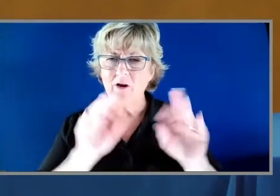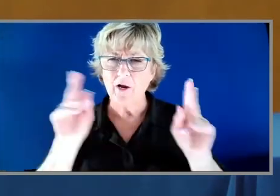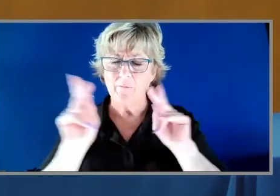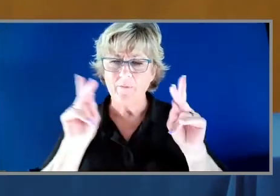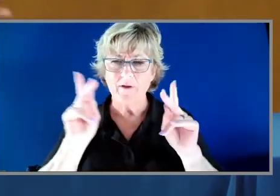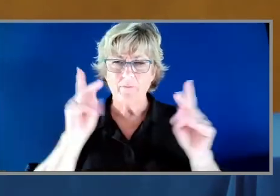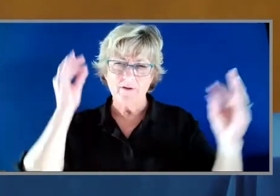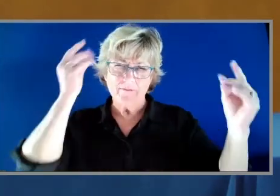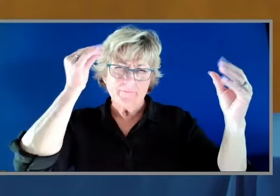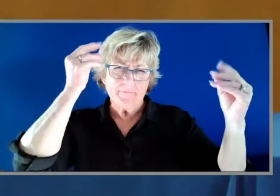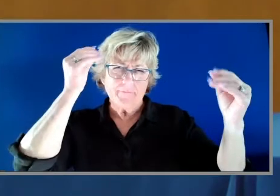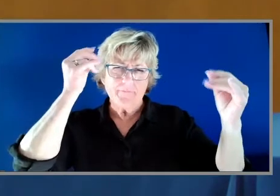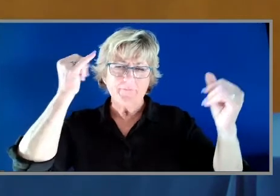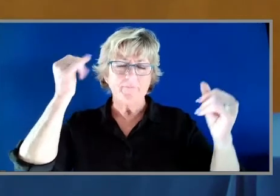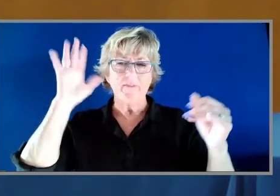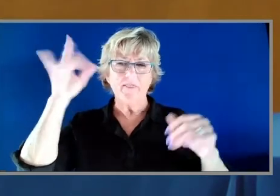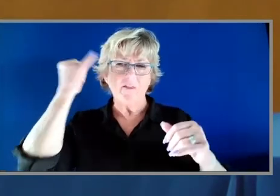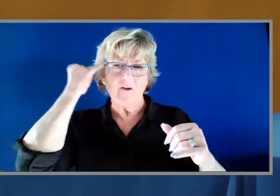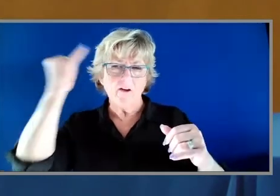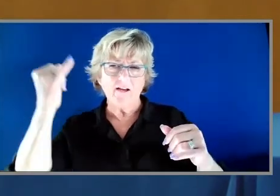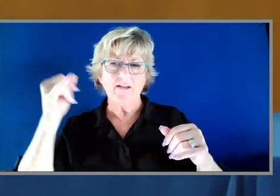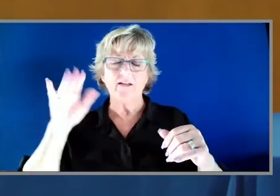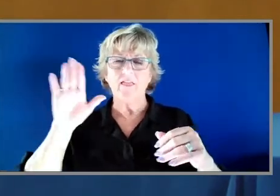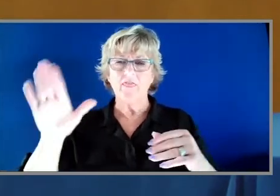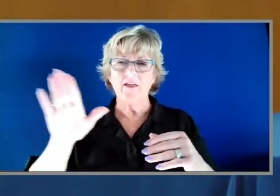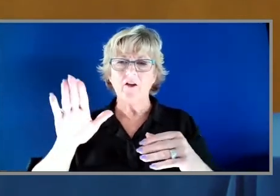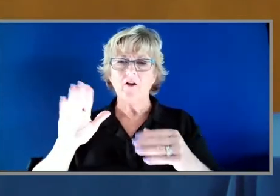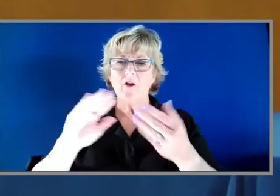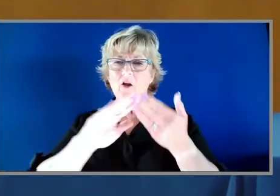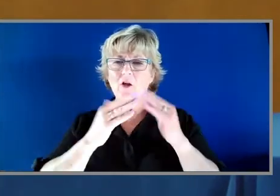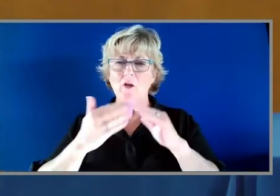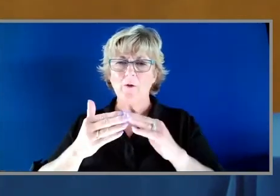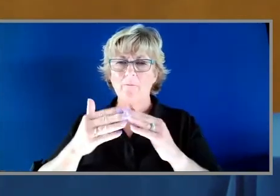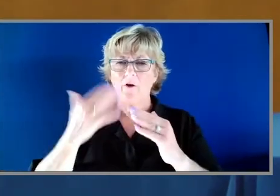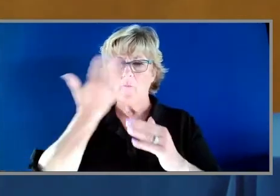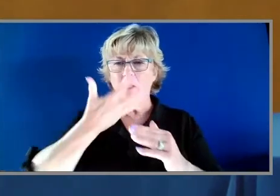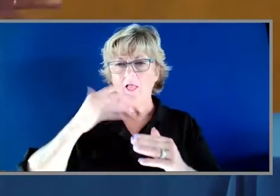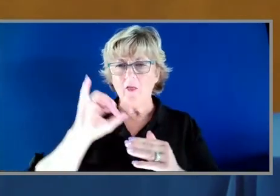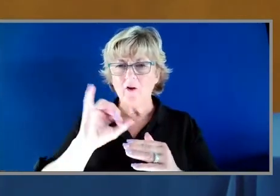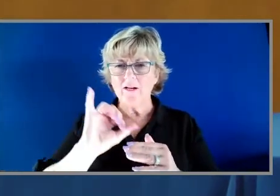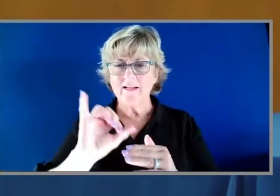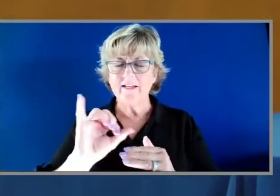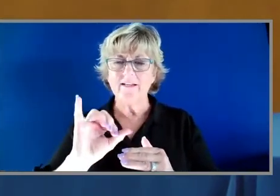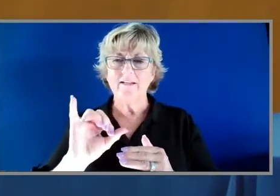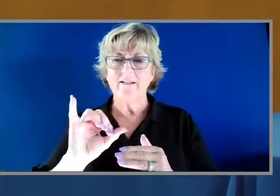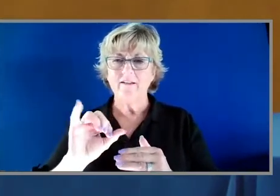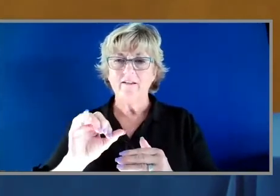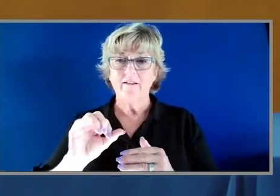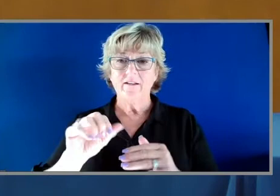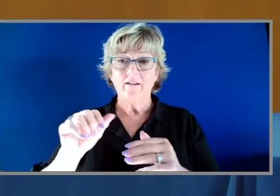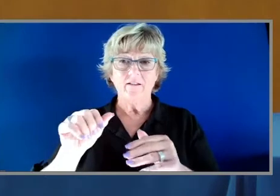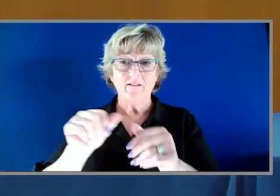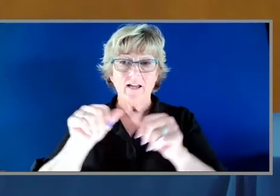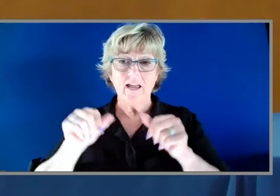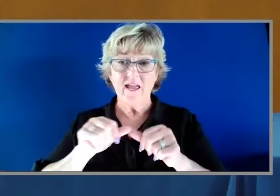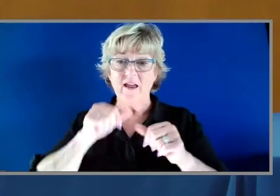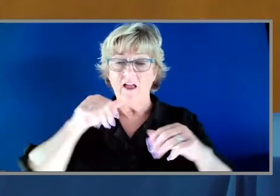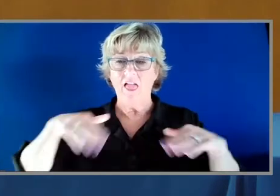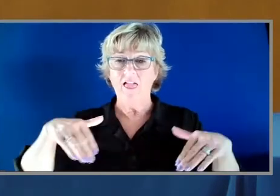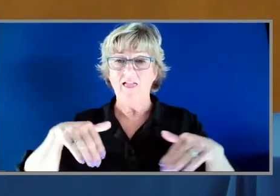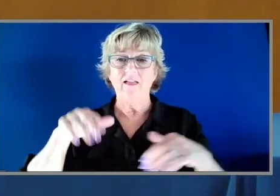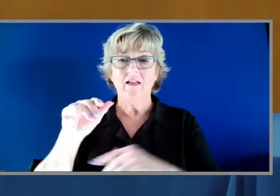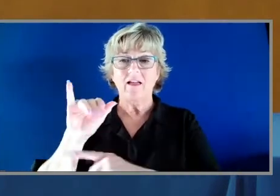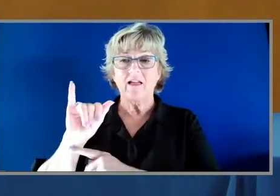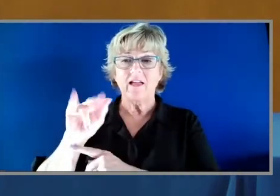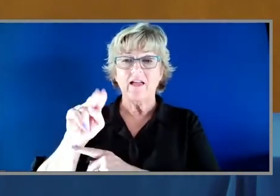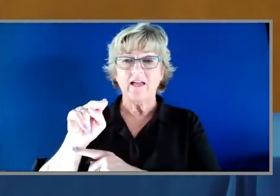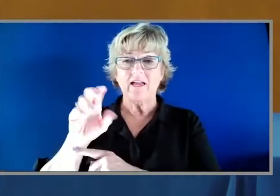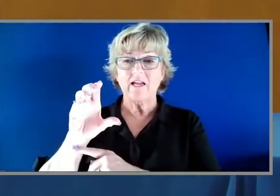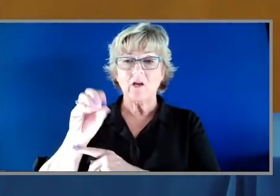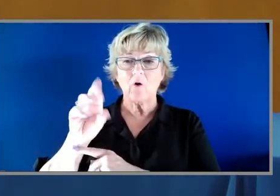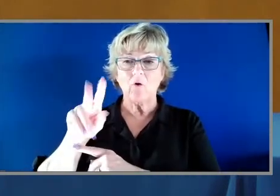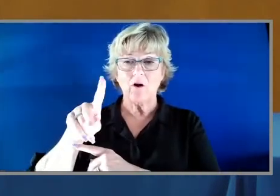Studio: It might be important because, as people are kind of putting forward their ideas, looking at their Community